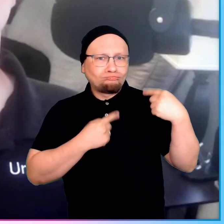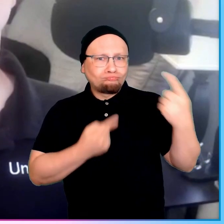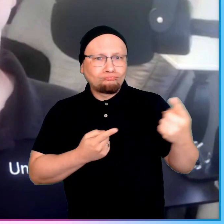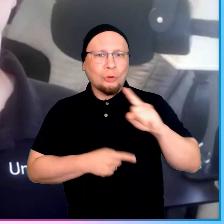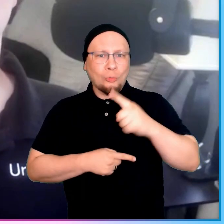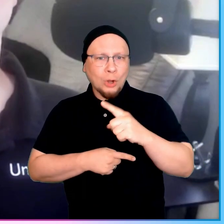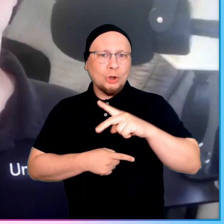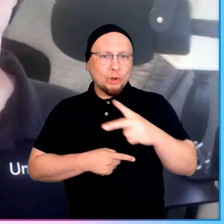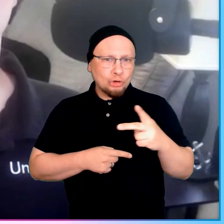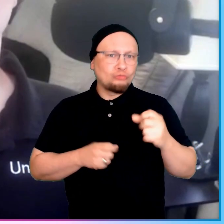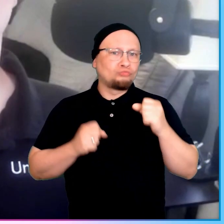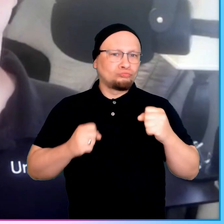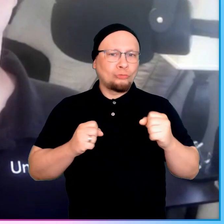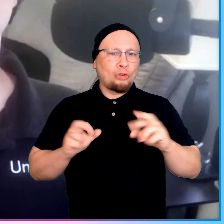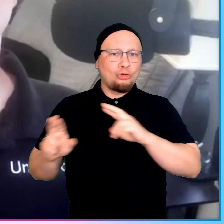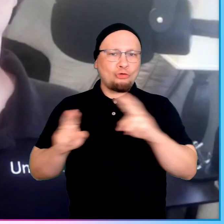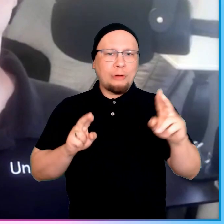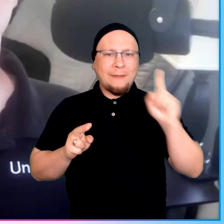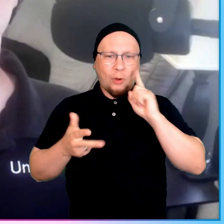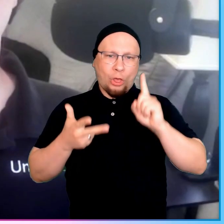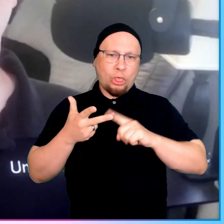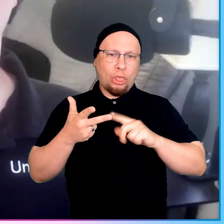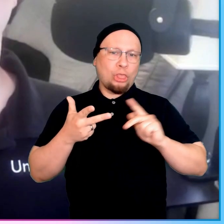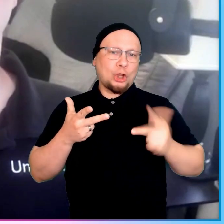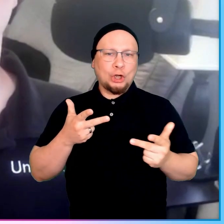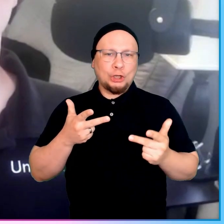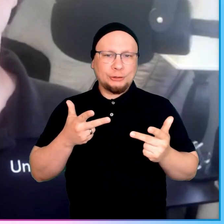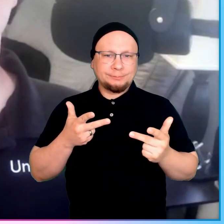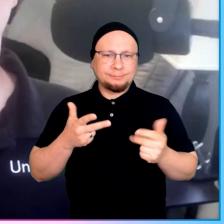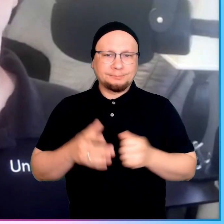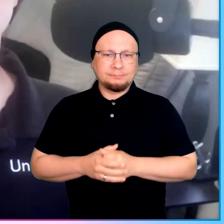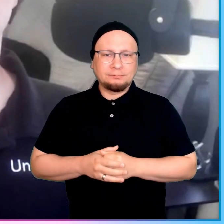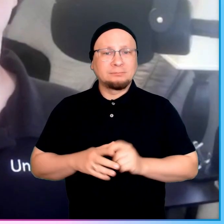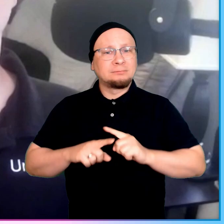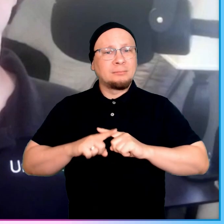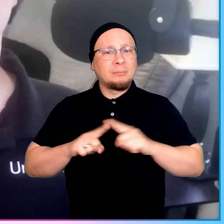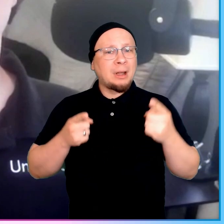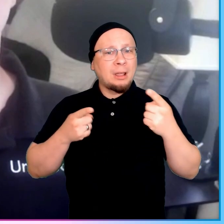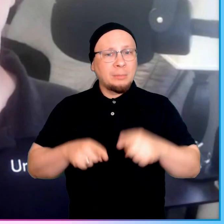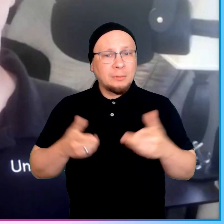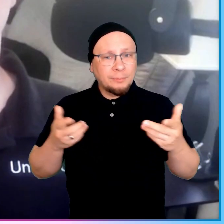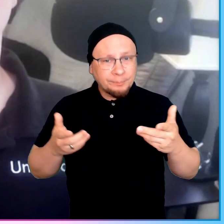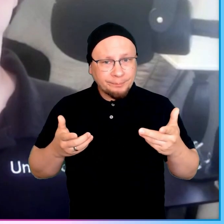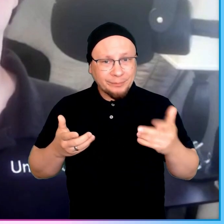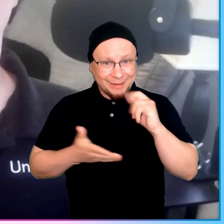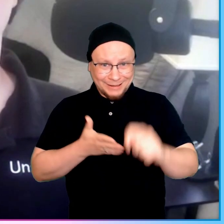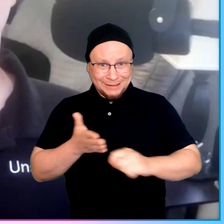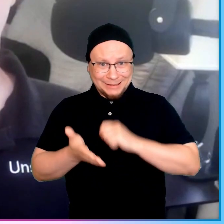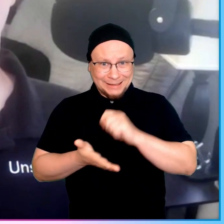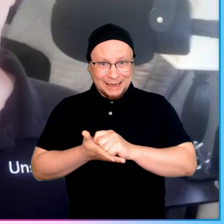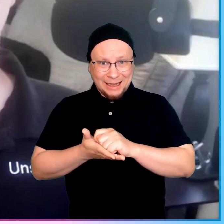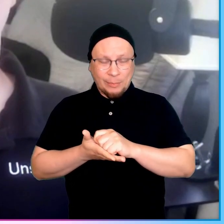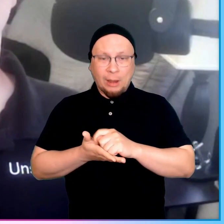to experience the end of the trilogy. However, at this point in time I was unaware of how bad